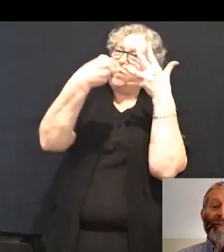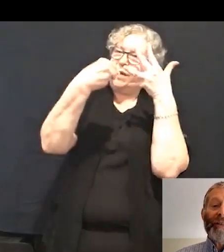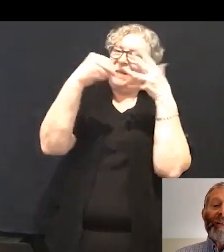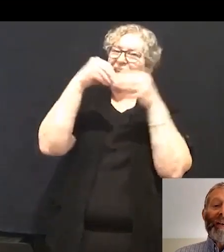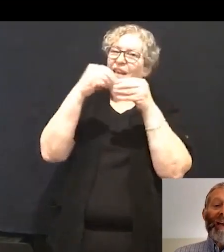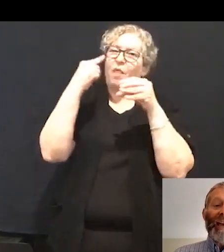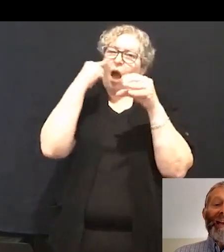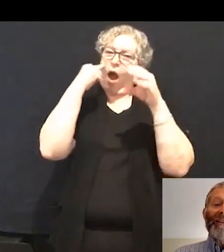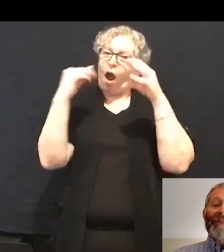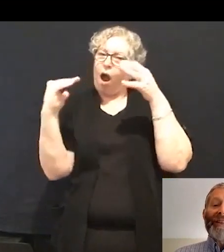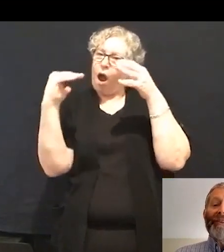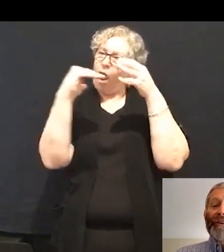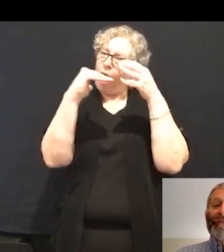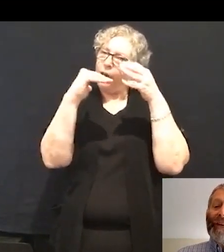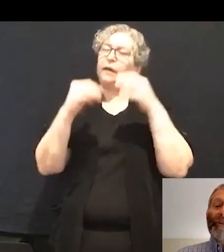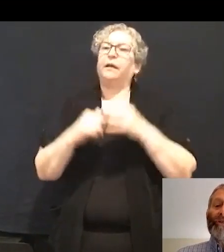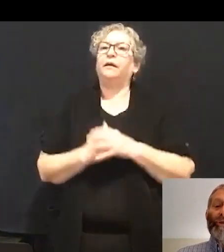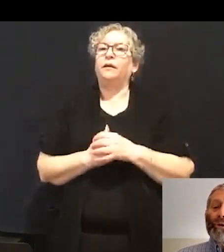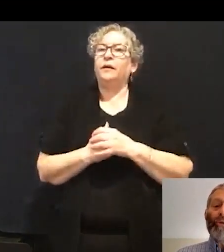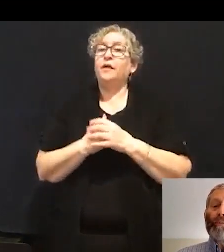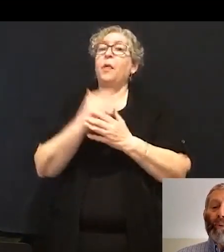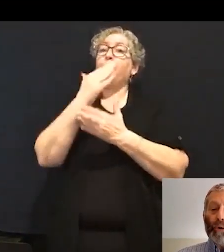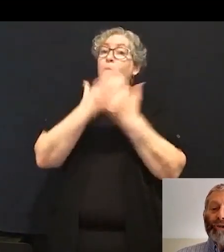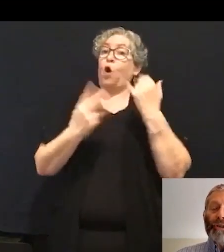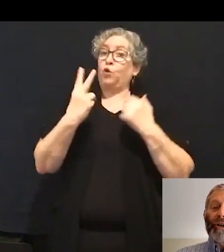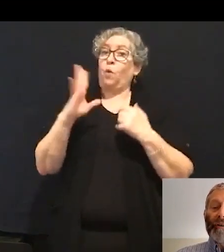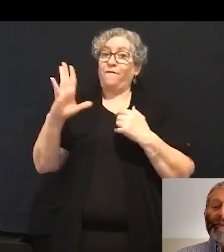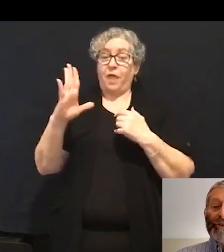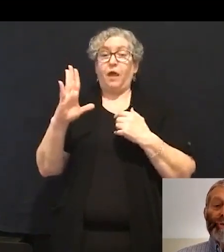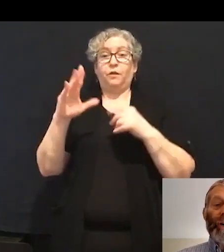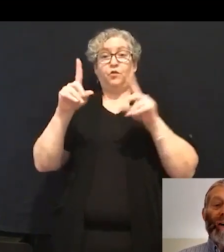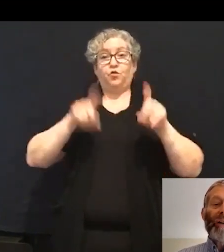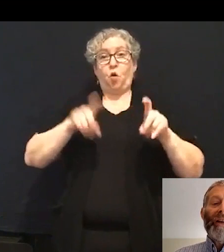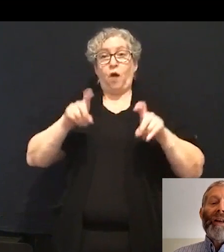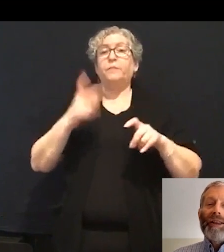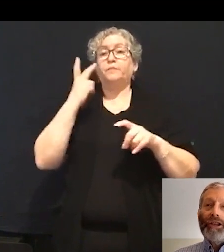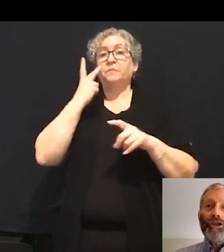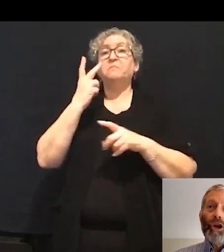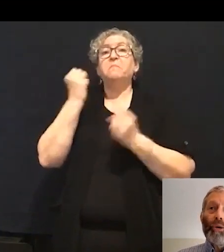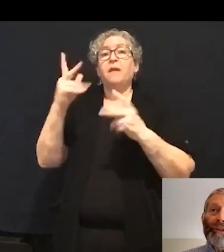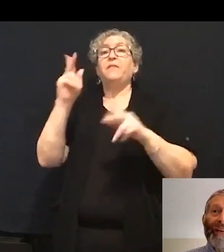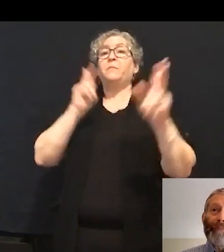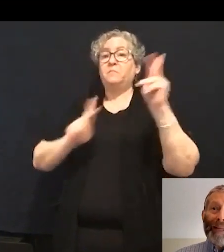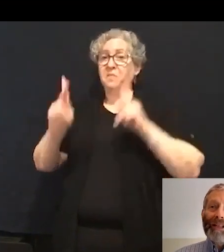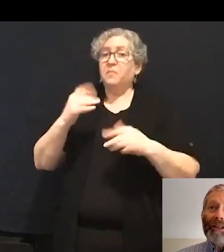And in their phase 2 portion of this trial, they showed that many of the participants